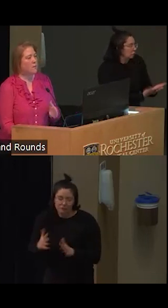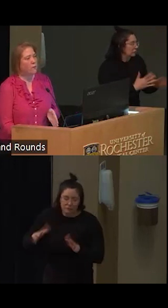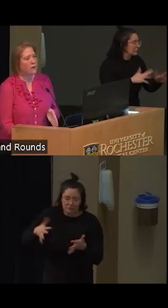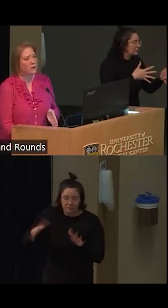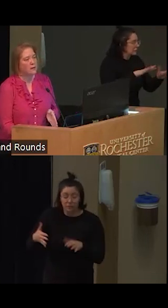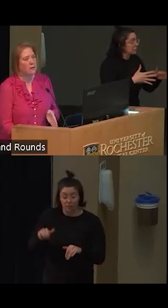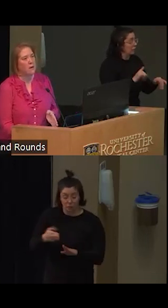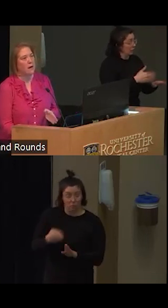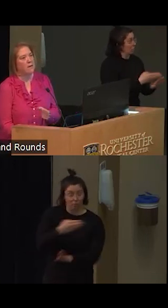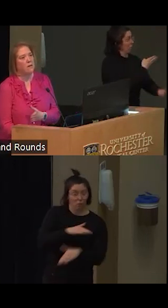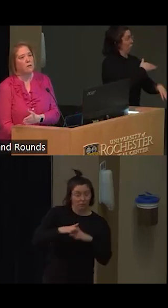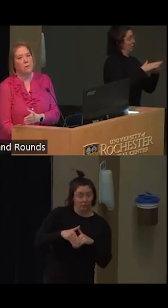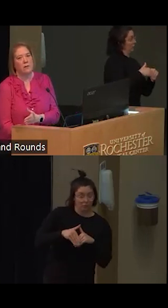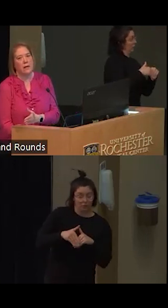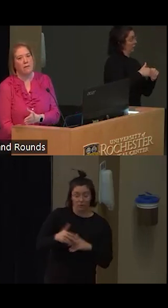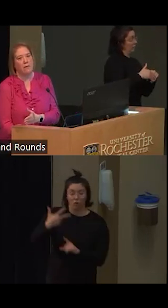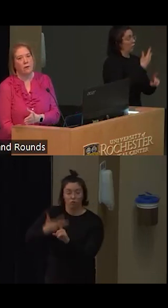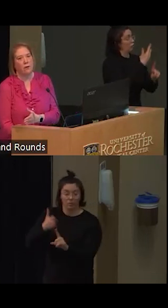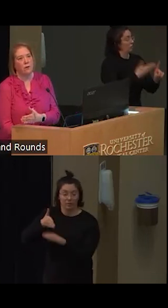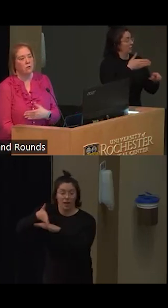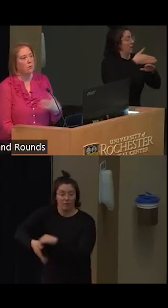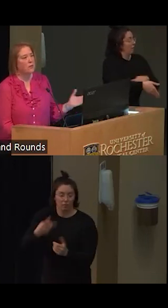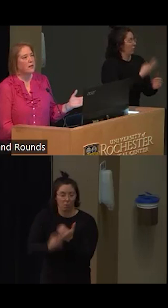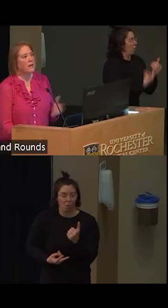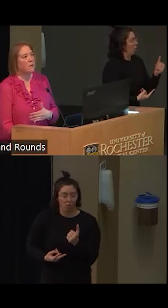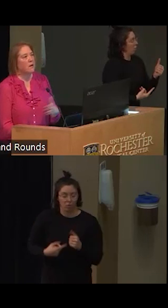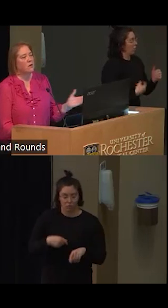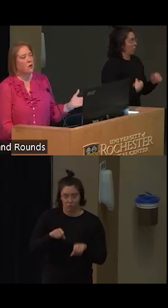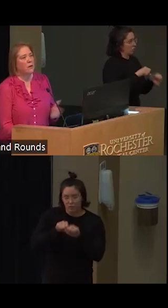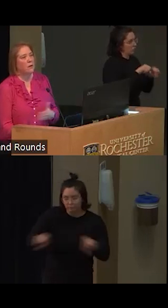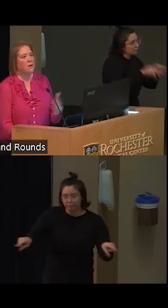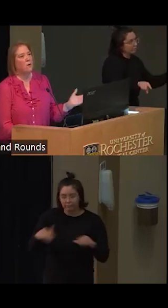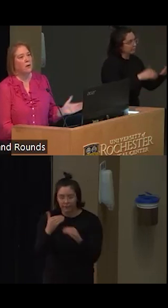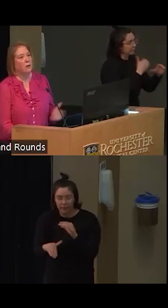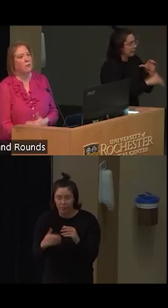done pre-sim and then three months after so we were sending emails hoping that people would